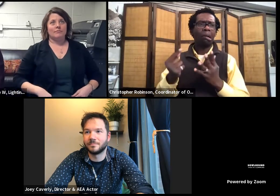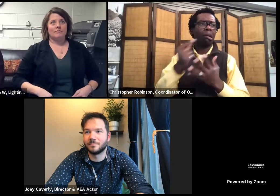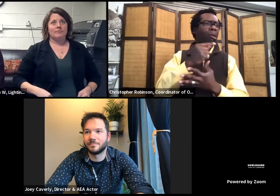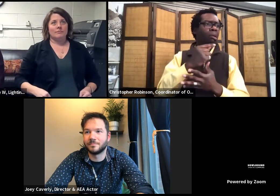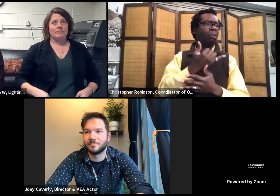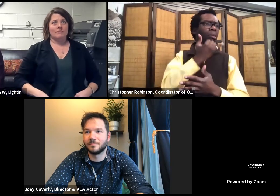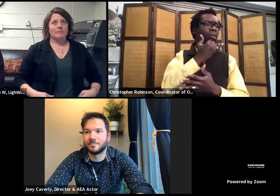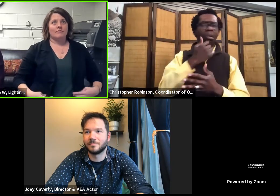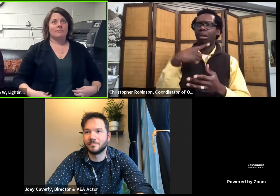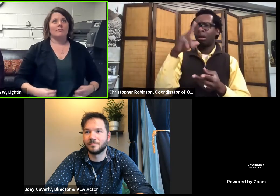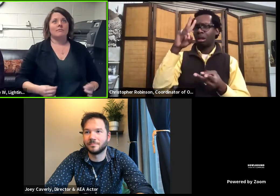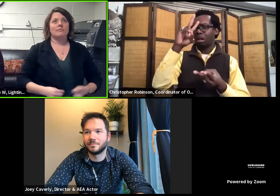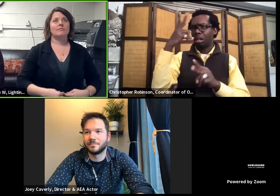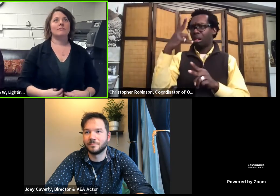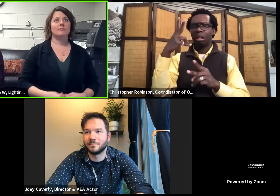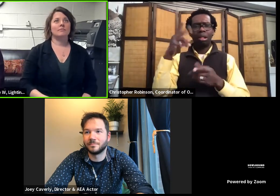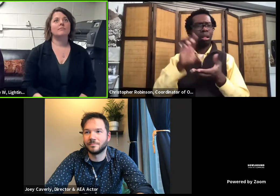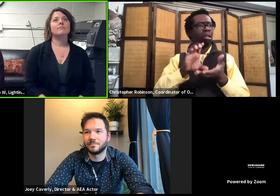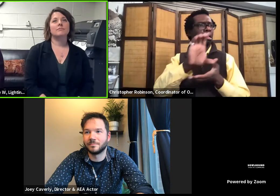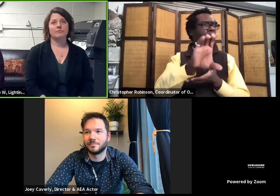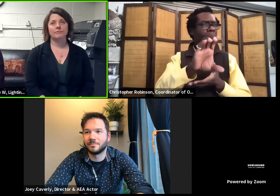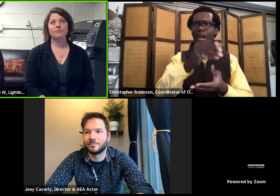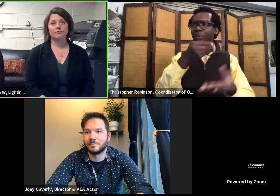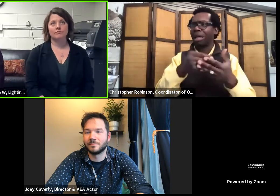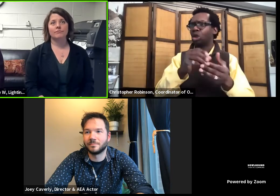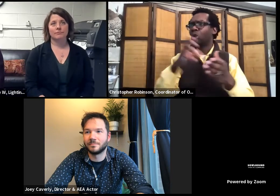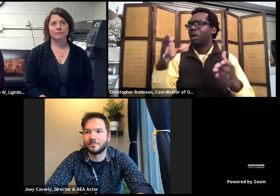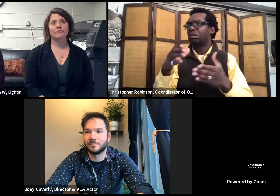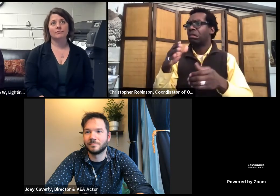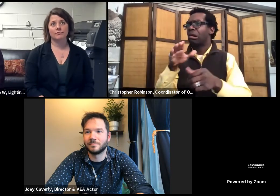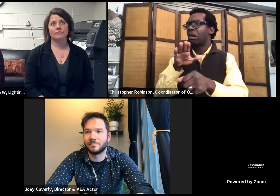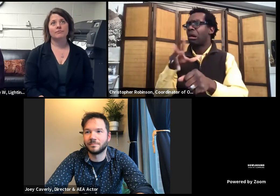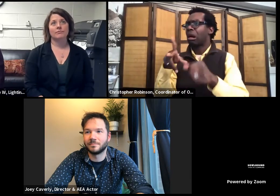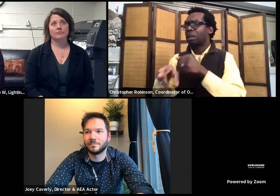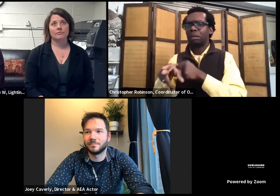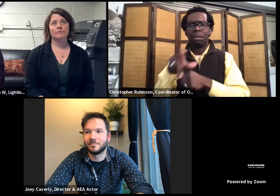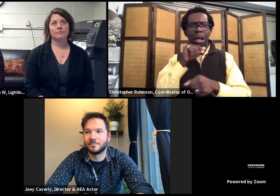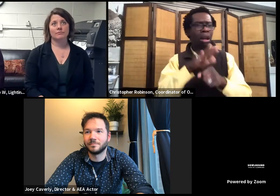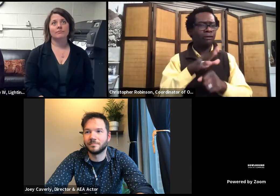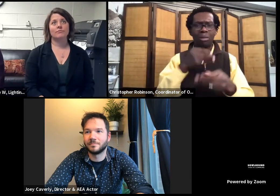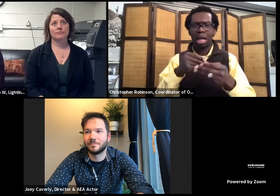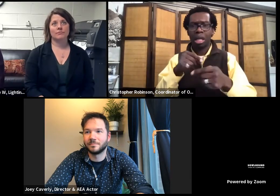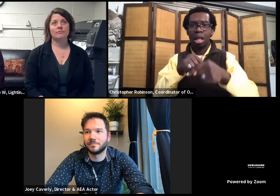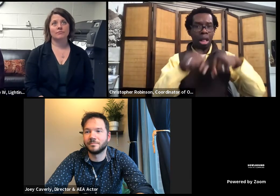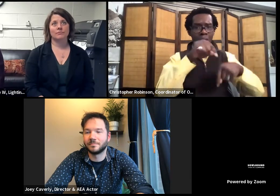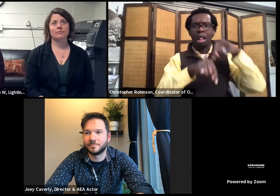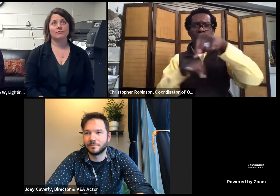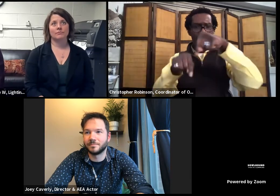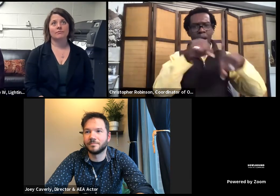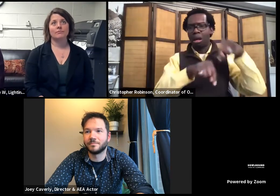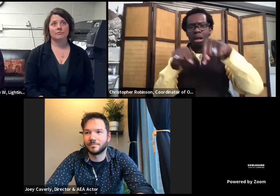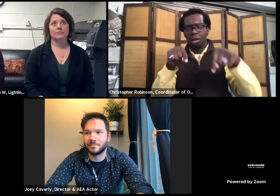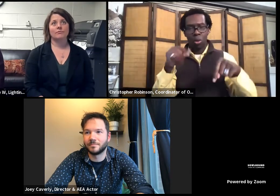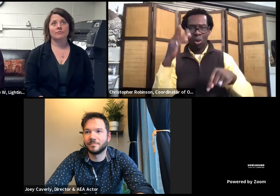that we had a mistake or a misunderstanding because folks are talking. You know, we've missed sometimes on the budget or something got messed up